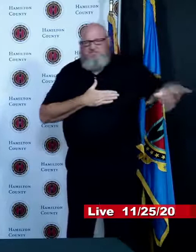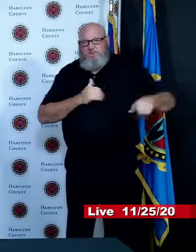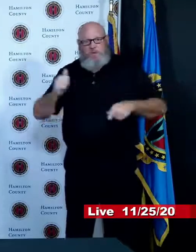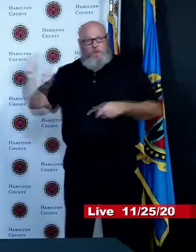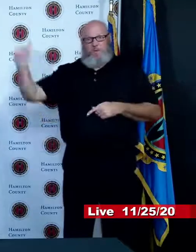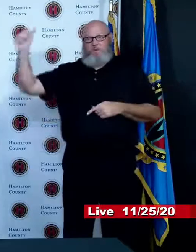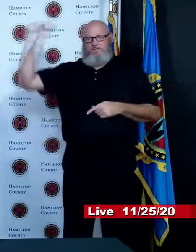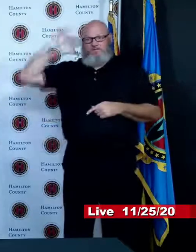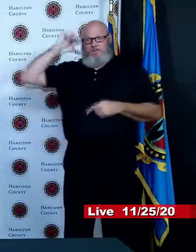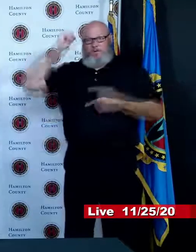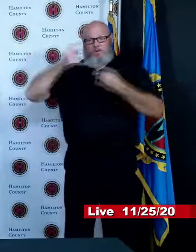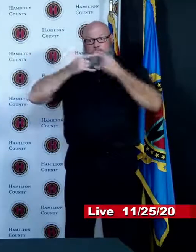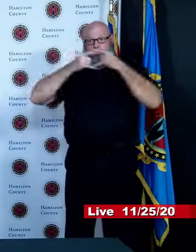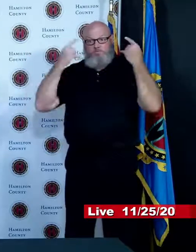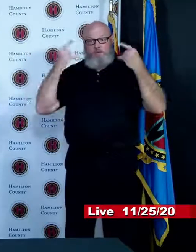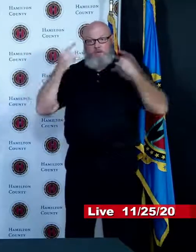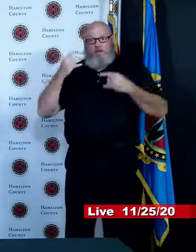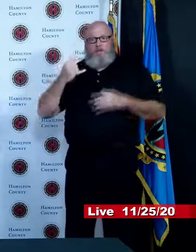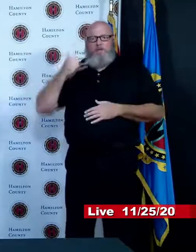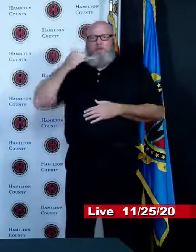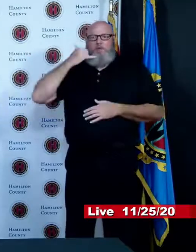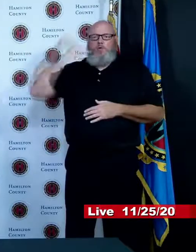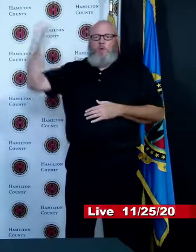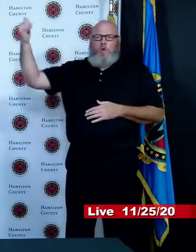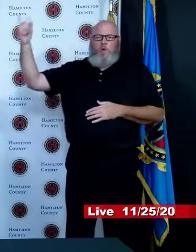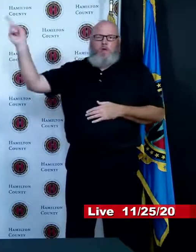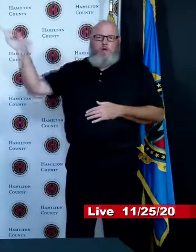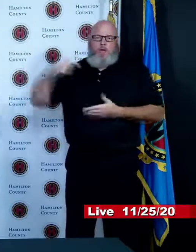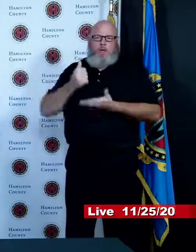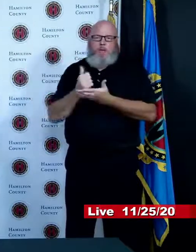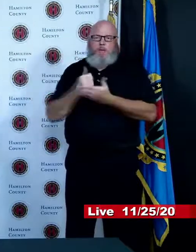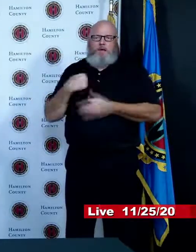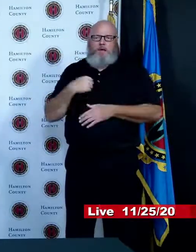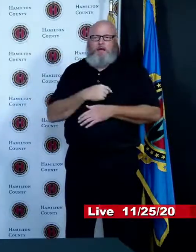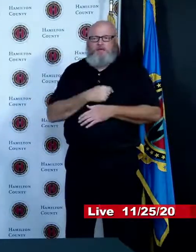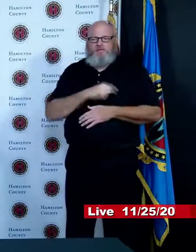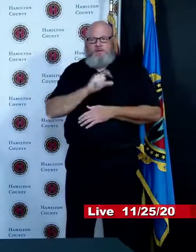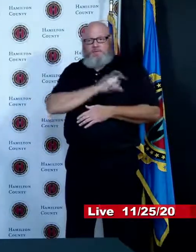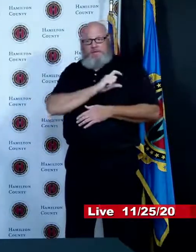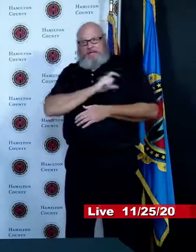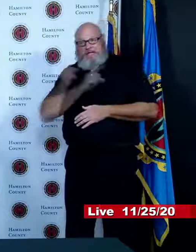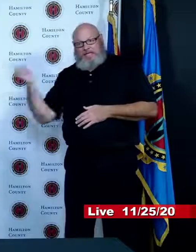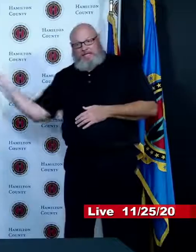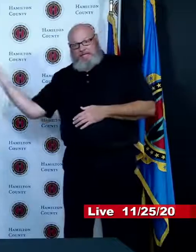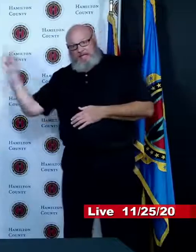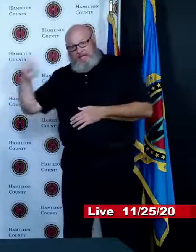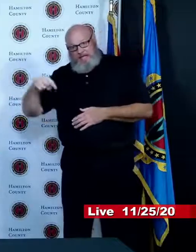have vaccine and can make our community community safe but I think I think more businesses need to